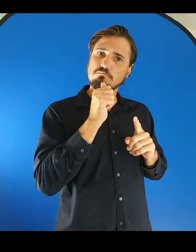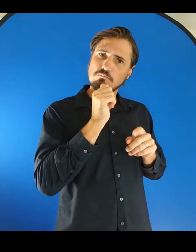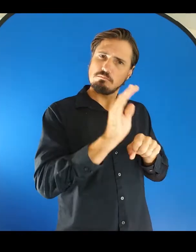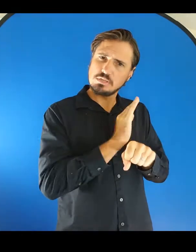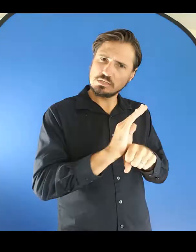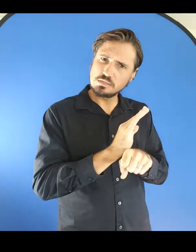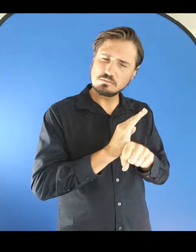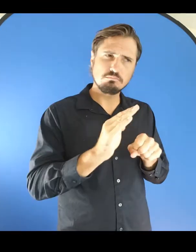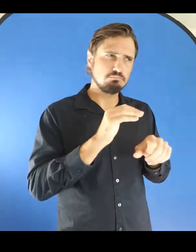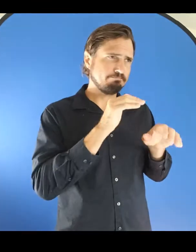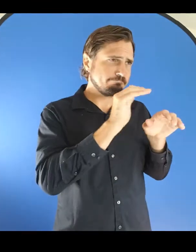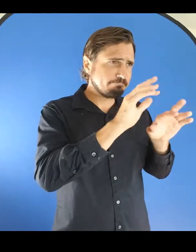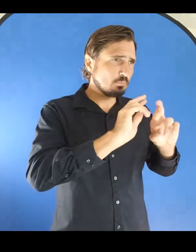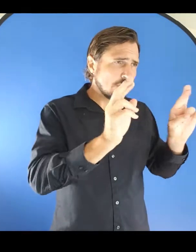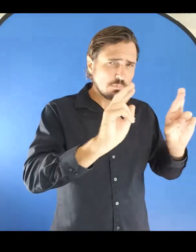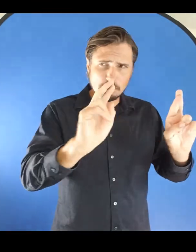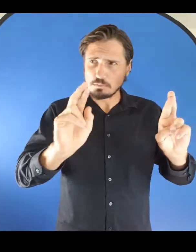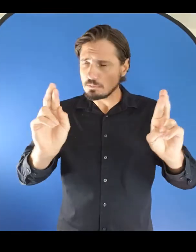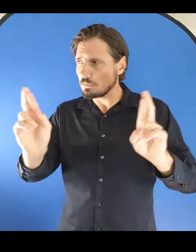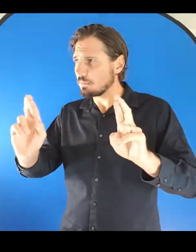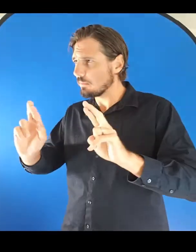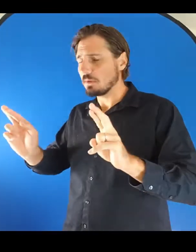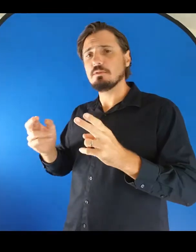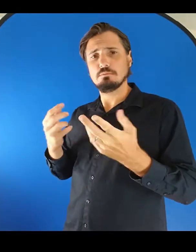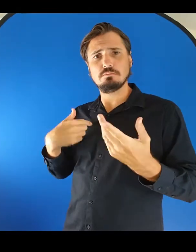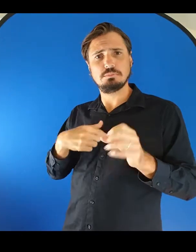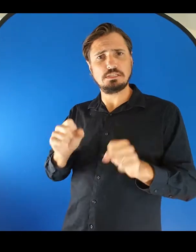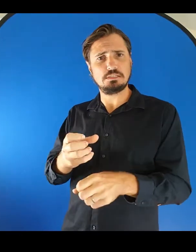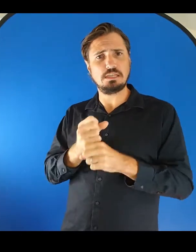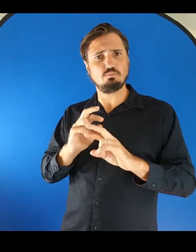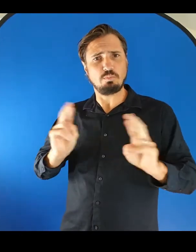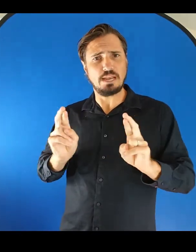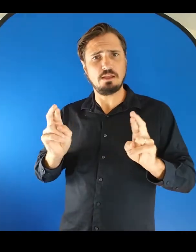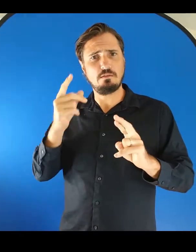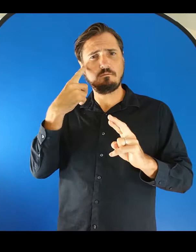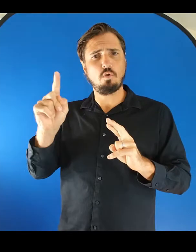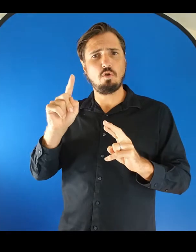to do all that we can to prepare for Tropical Cyclone Douglas.